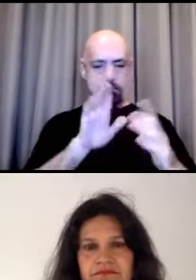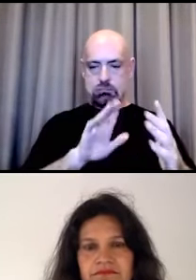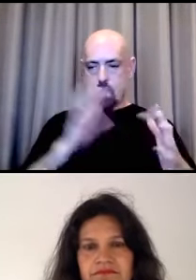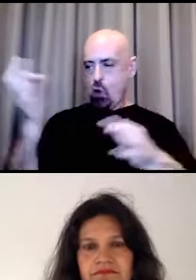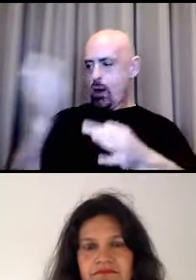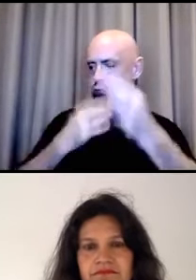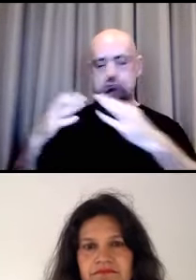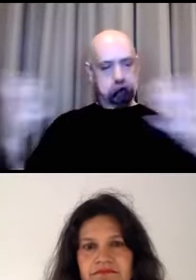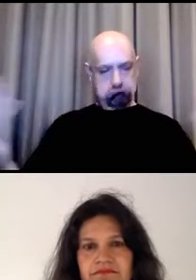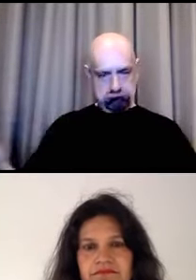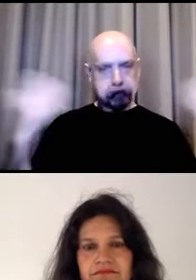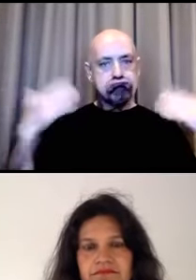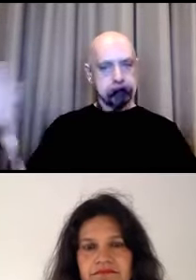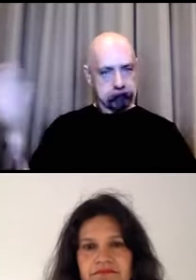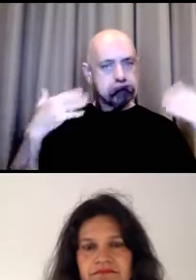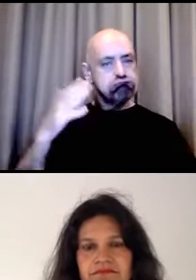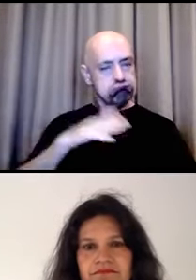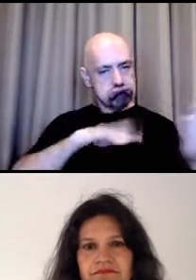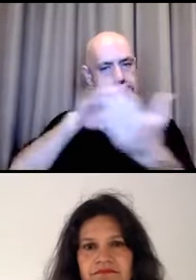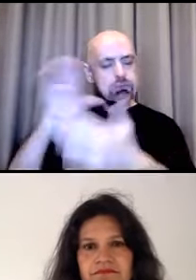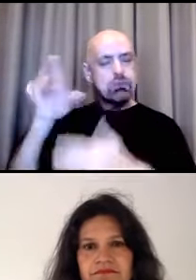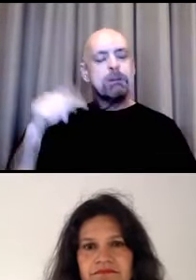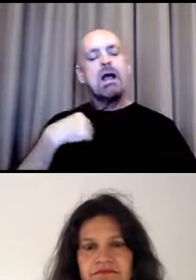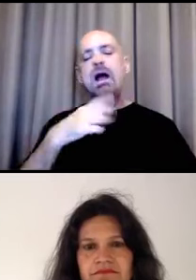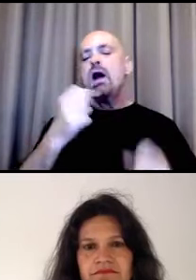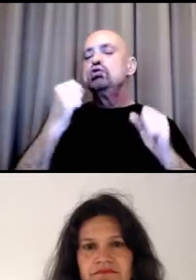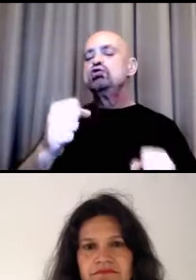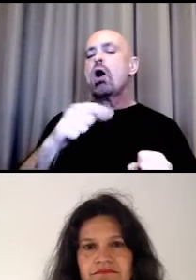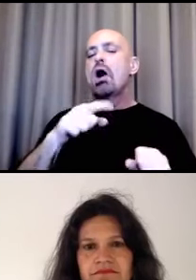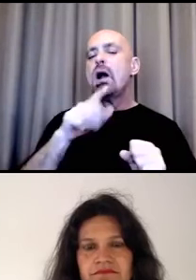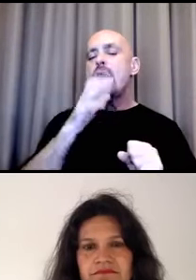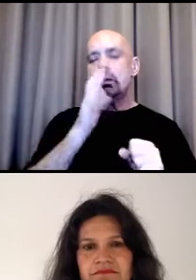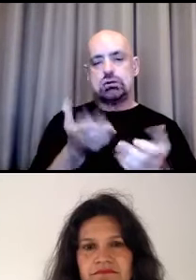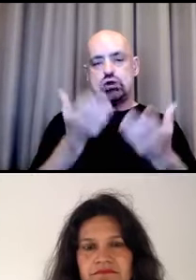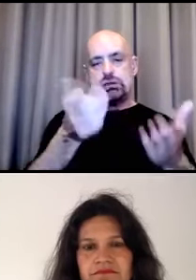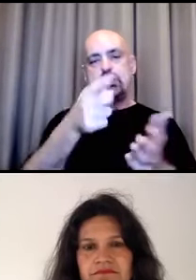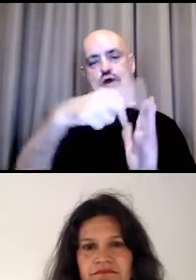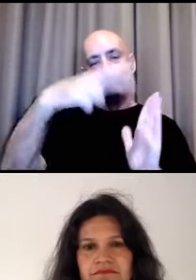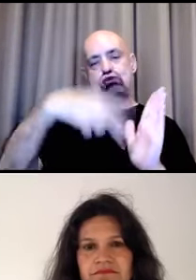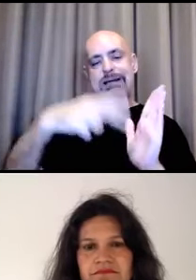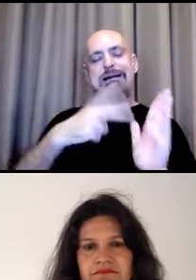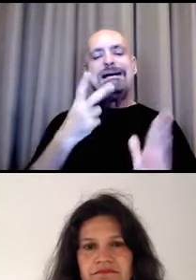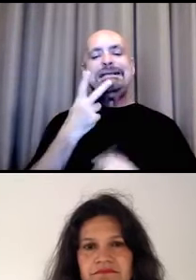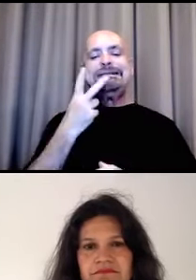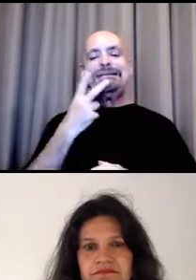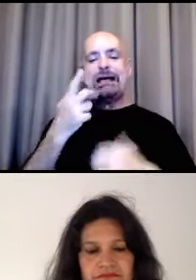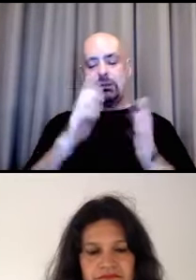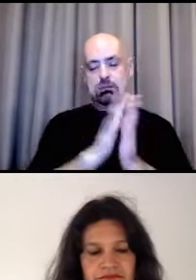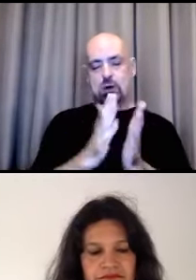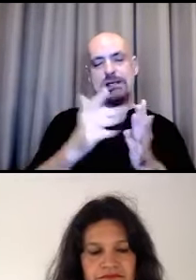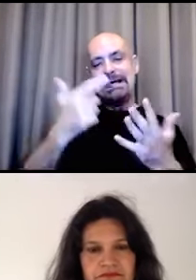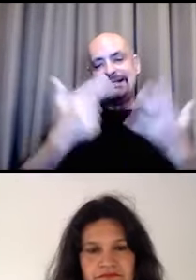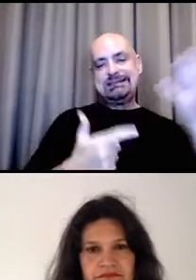saying many things happening in the society will influence women's